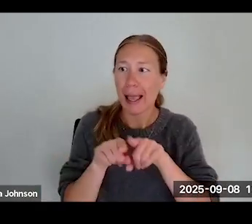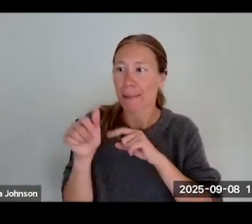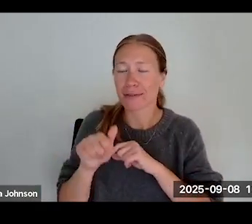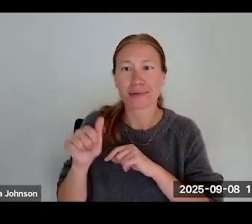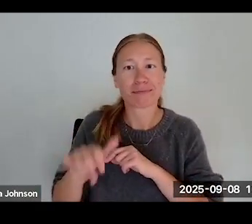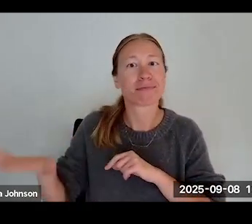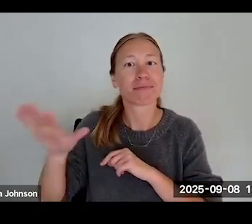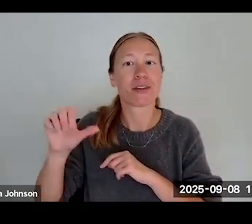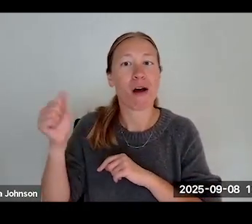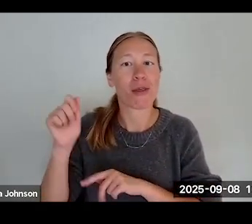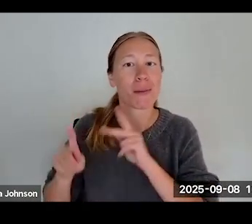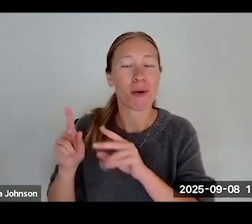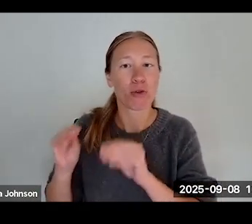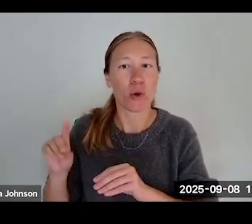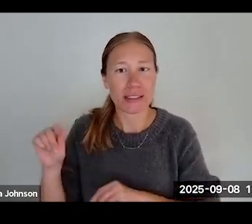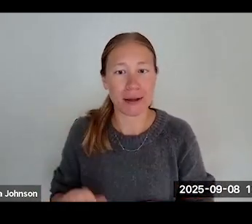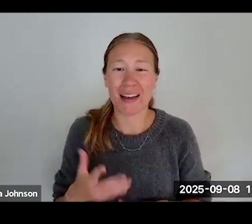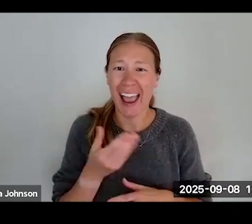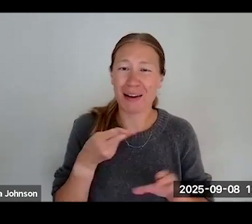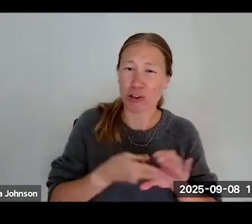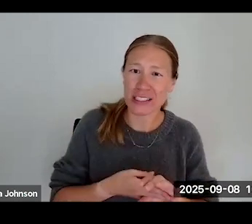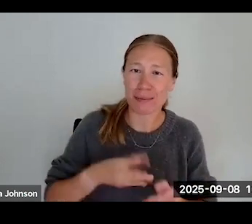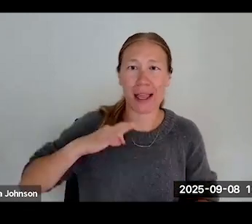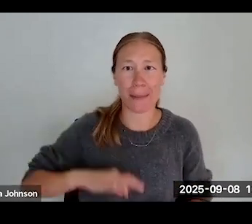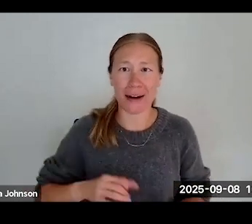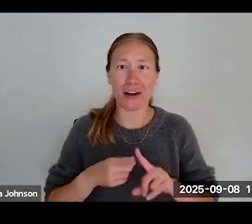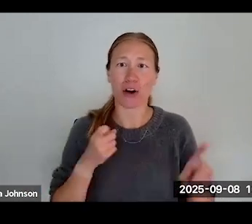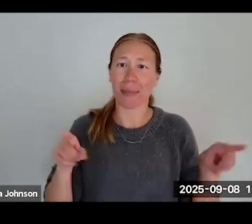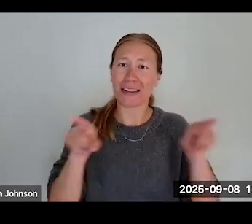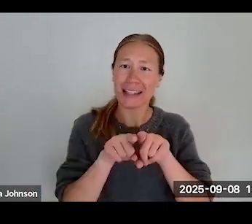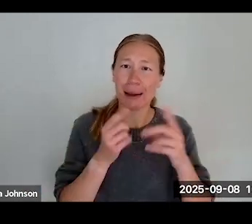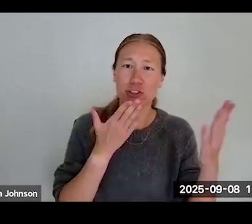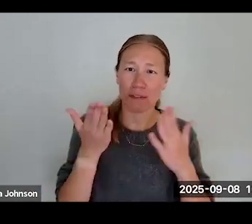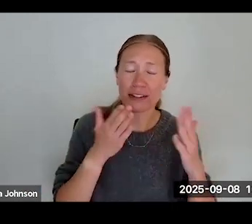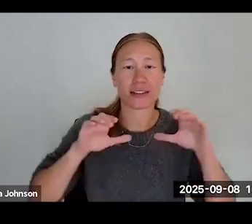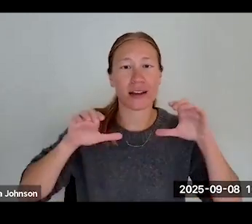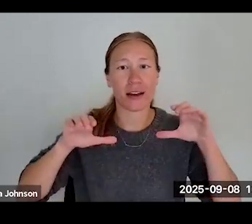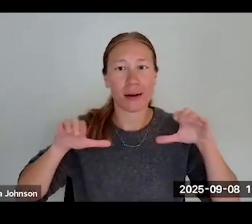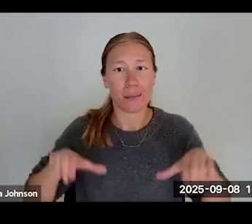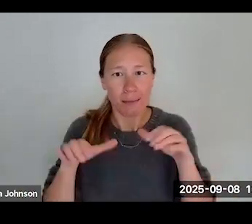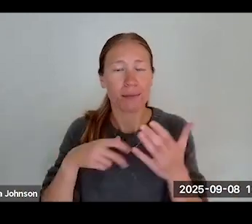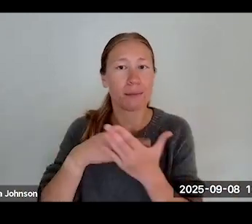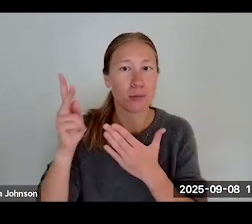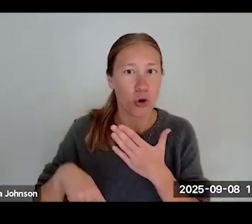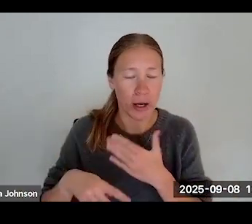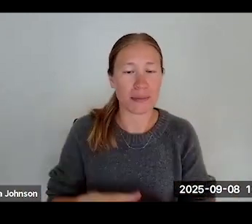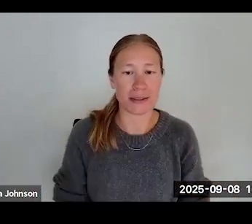and participate in or benefit from the same services, programs, and activities as individuals without disabilities.